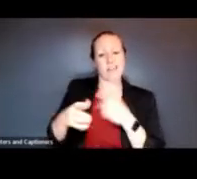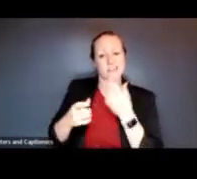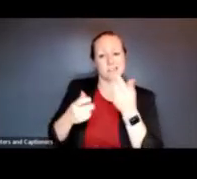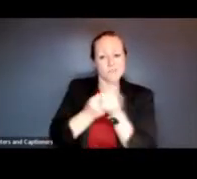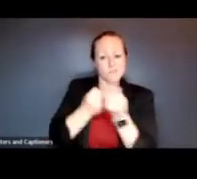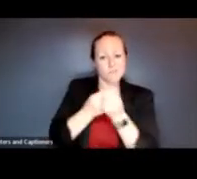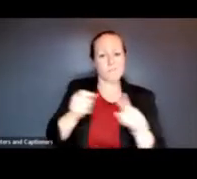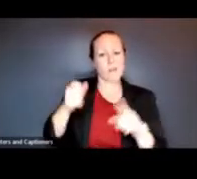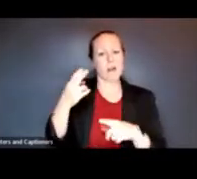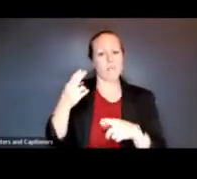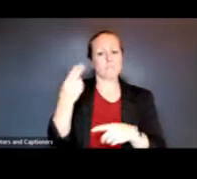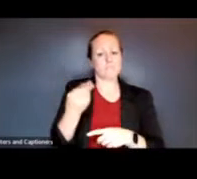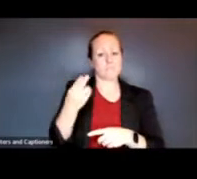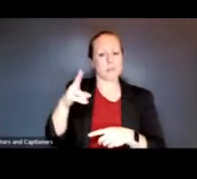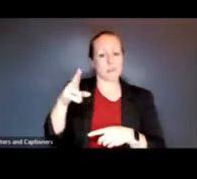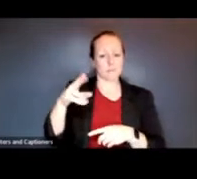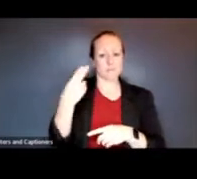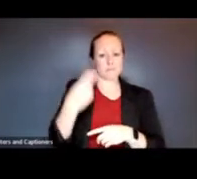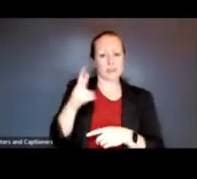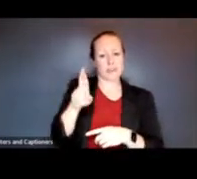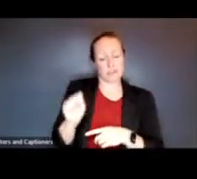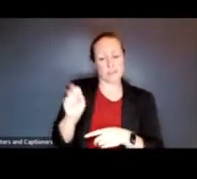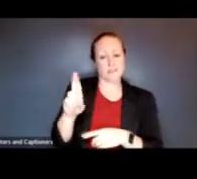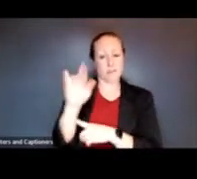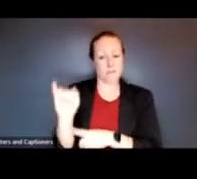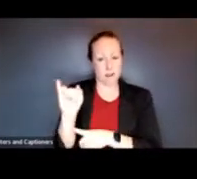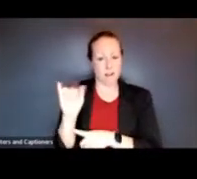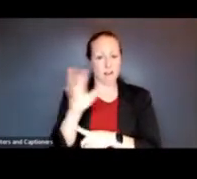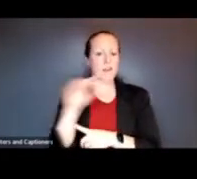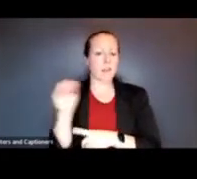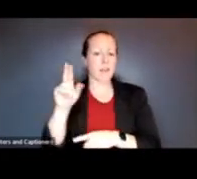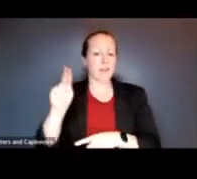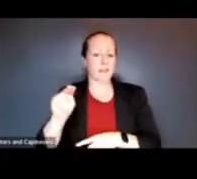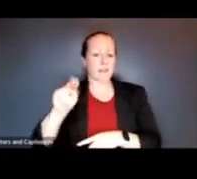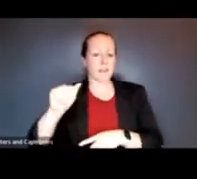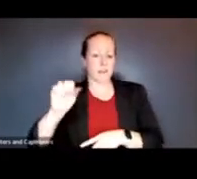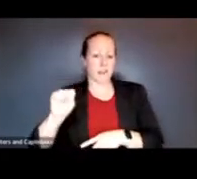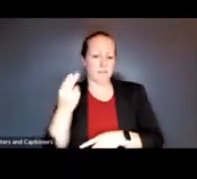stead State Head Injury Administrators. The TARC webinars are free and open to